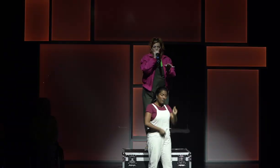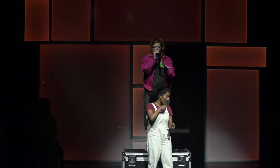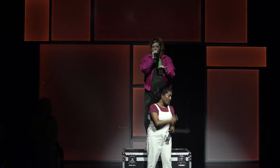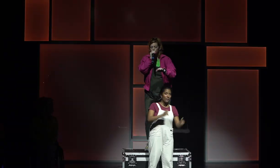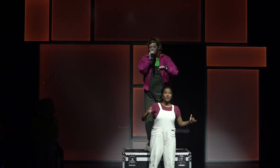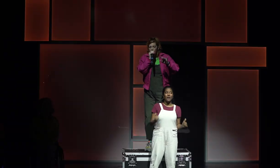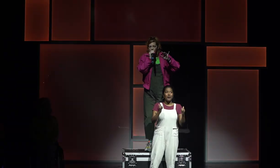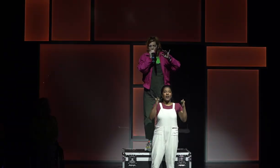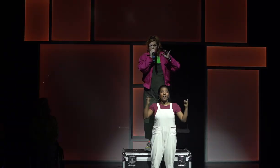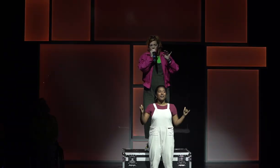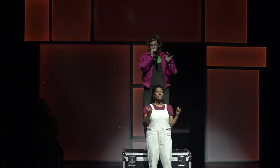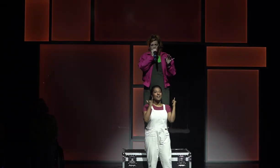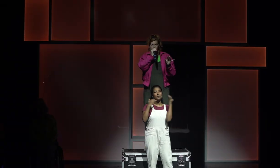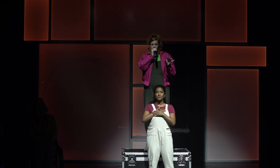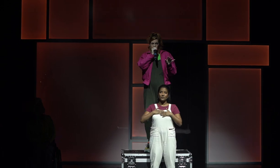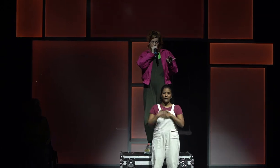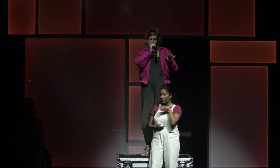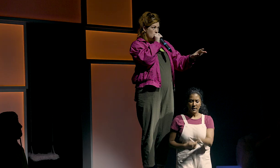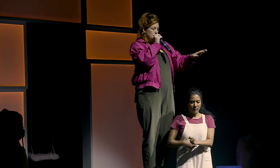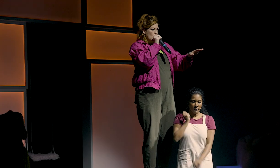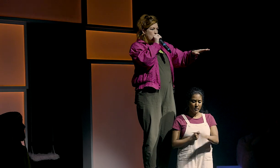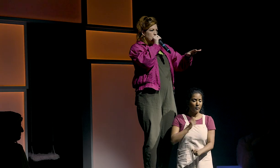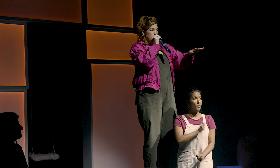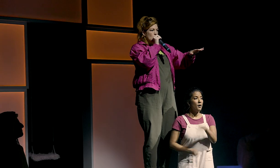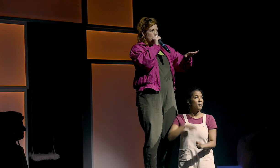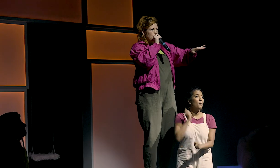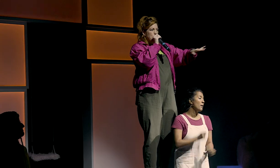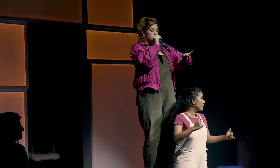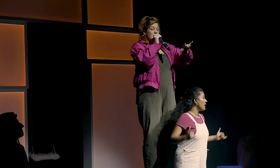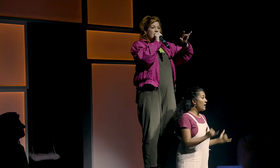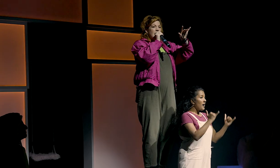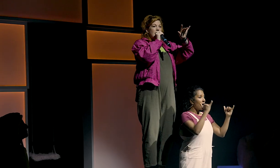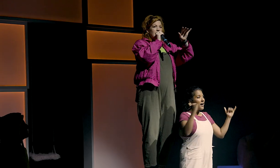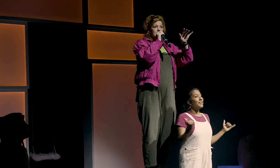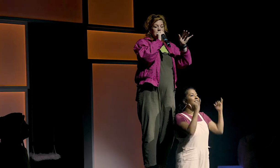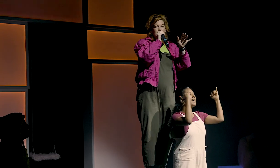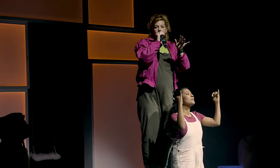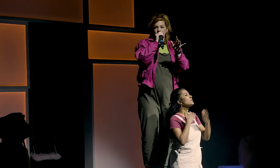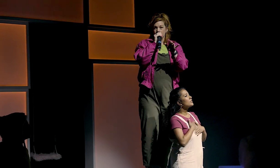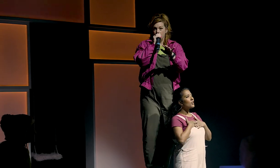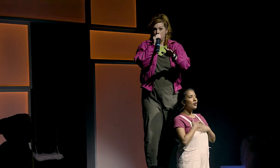[ # GRACE USES HER MOUTH TO MAKE THE NOISE OF A SNARE DRUM ]